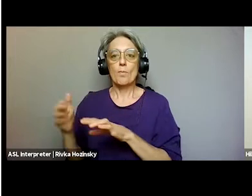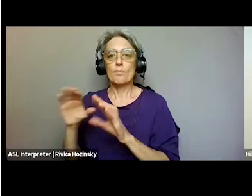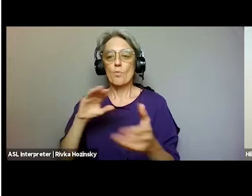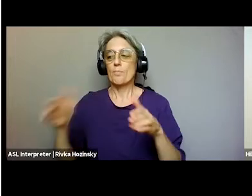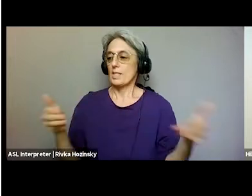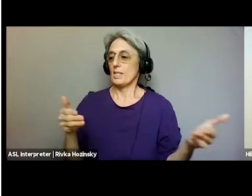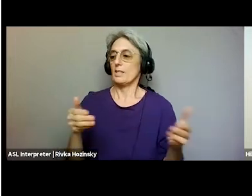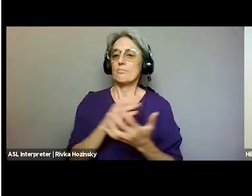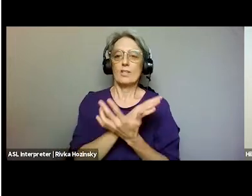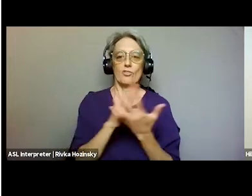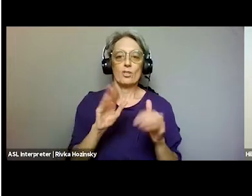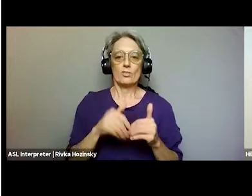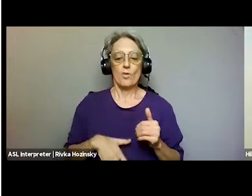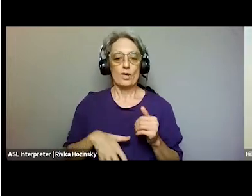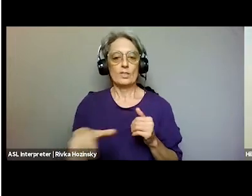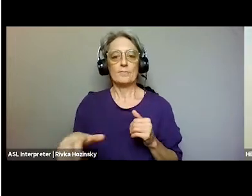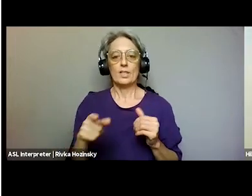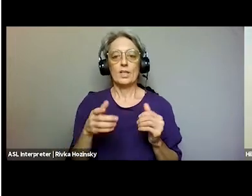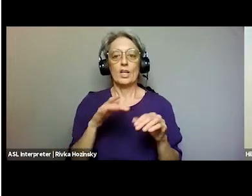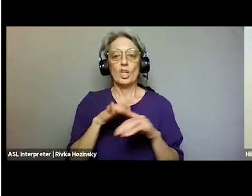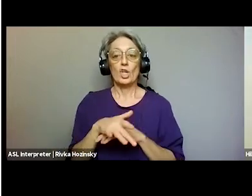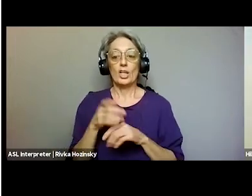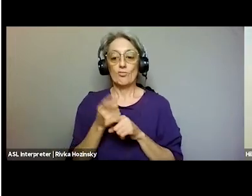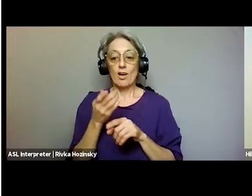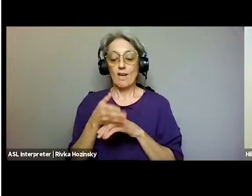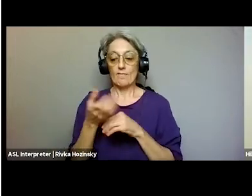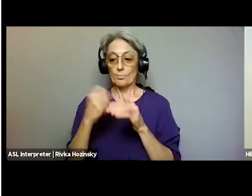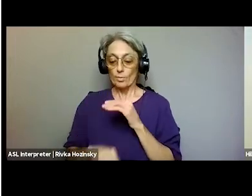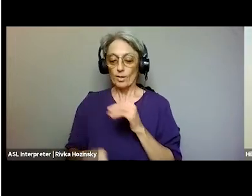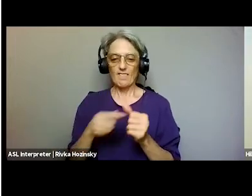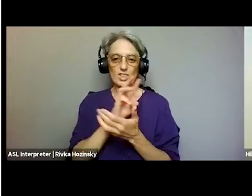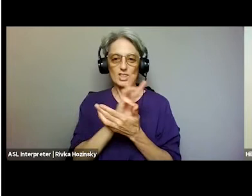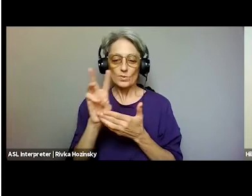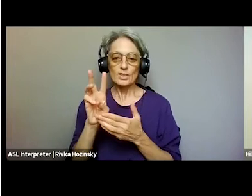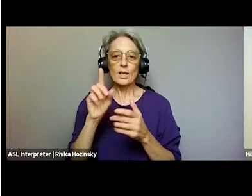early postpartum periods of the first six weeks as well as the extended postpartum period from